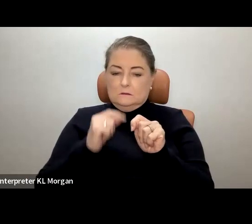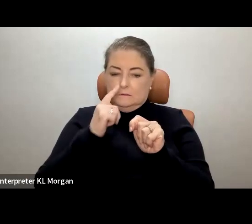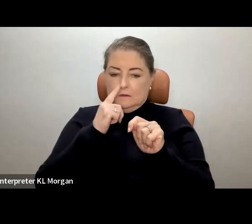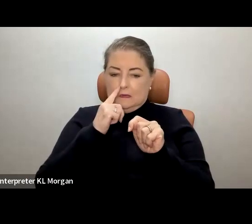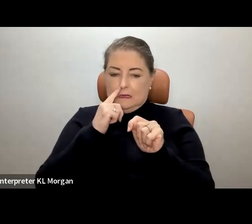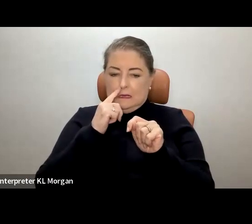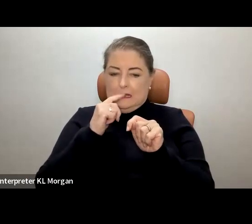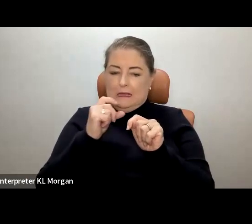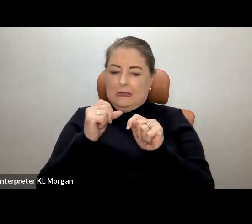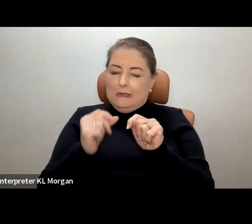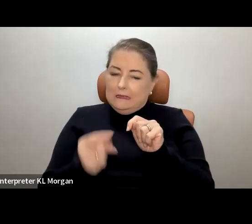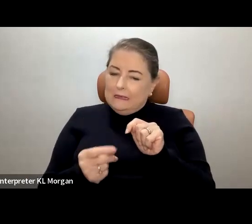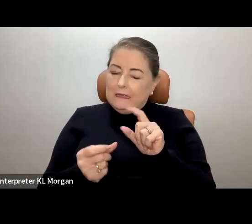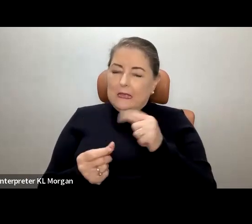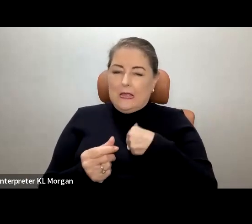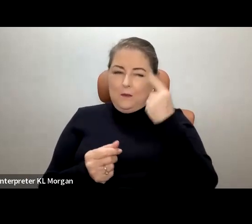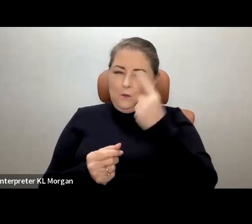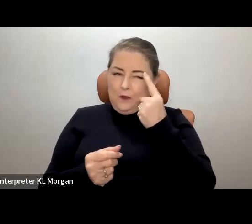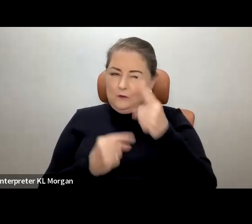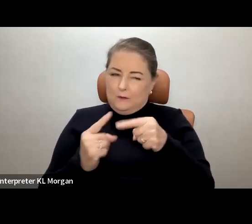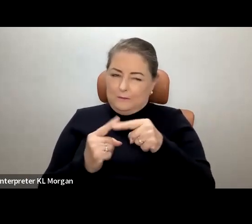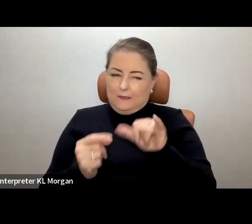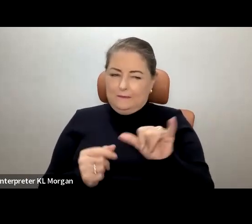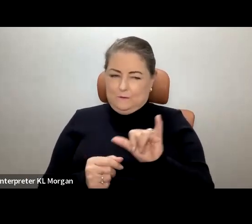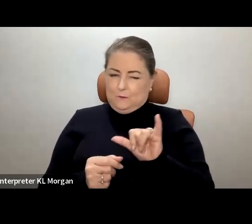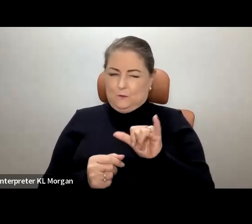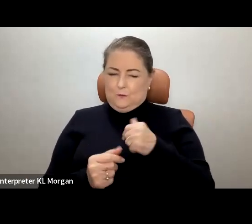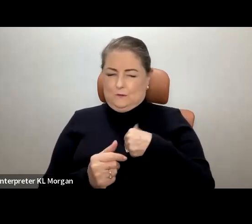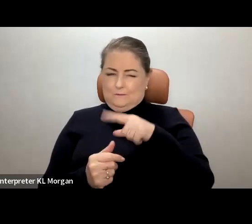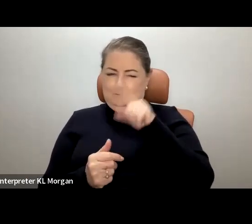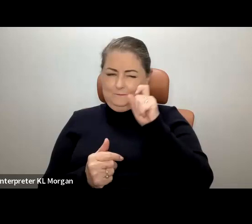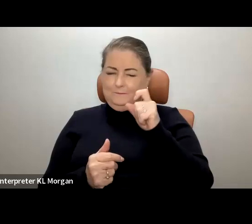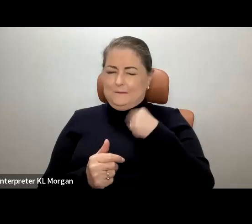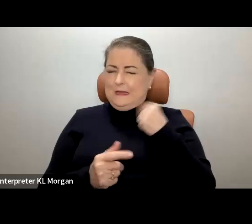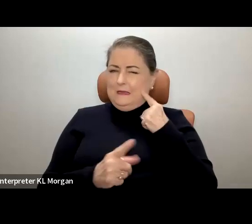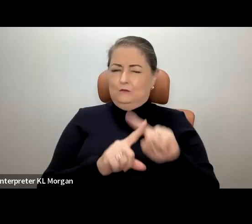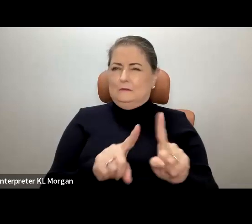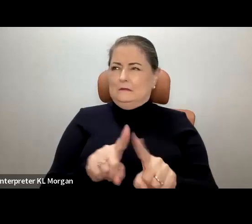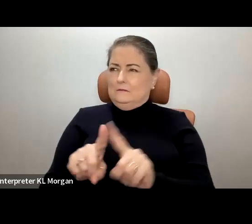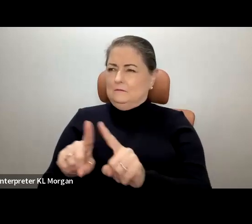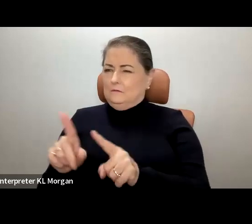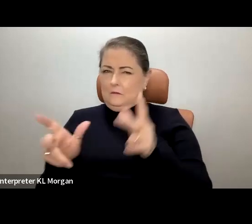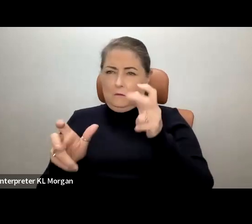I'm just I wonder about that, too. So I'm not sure I hear different things from different people. But that's definitely